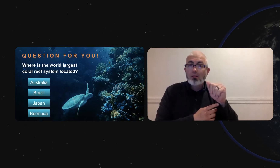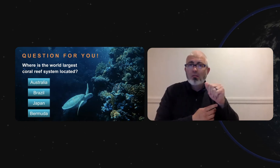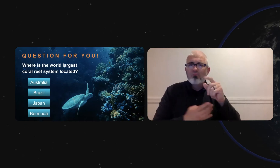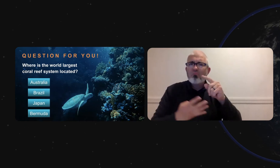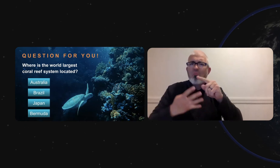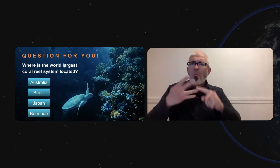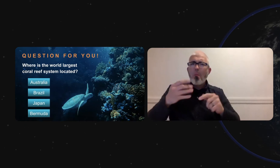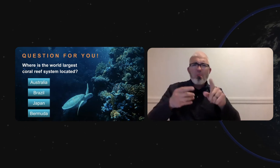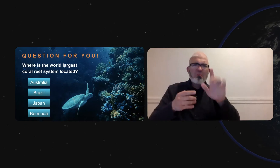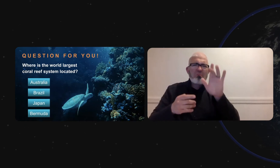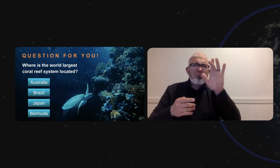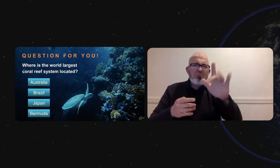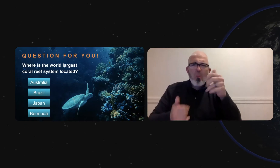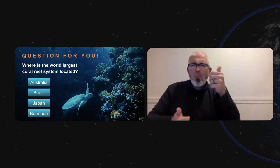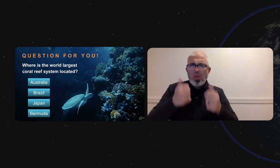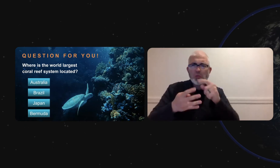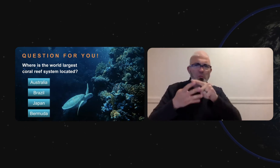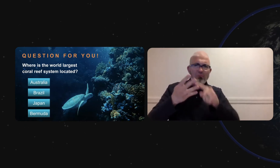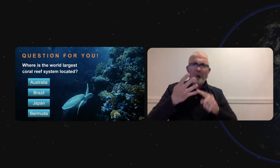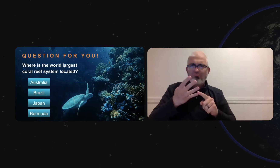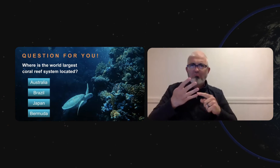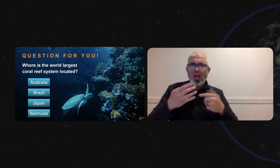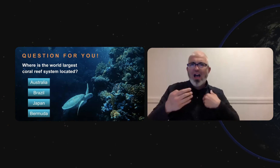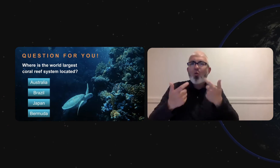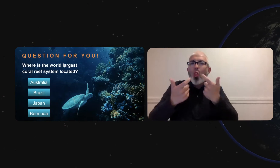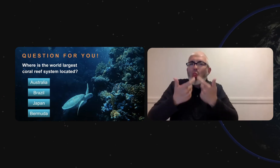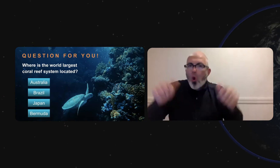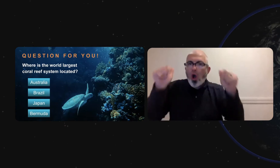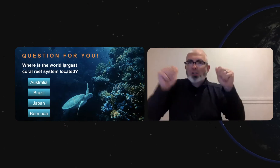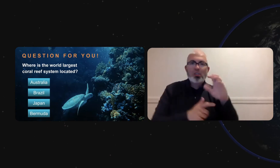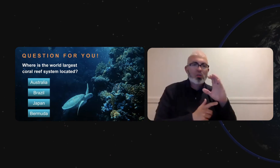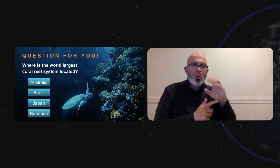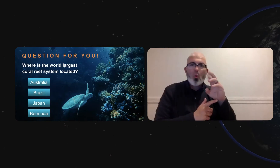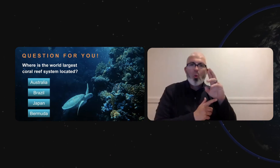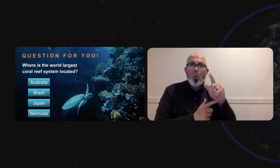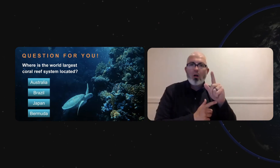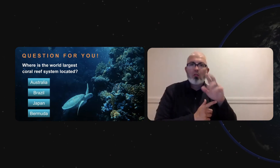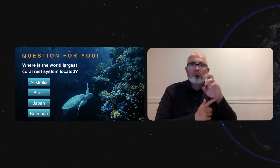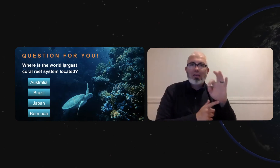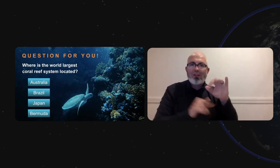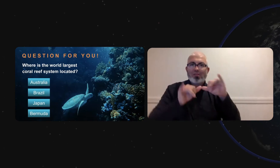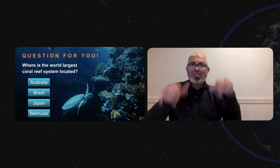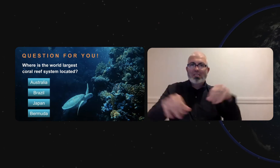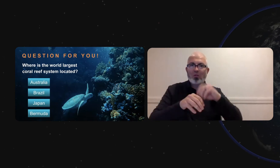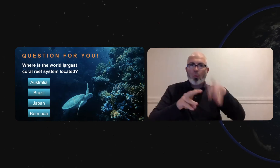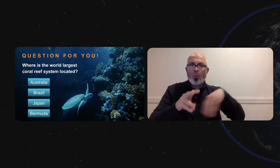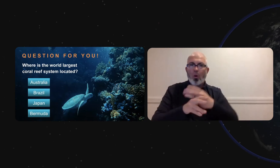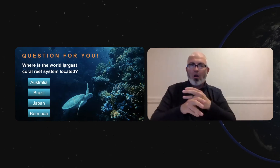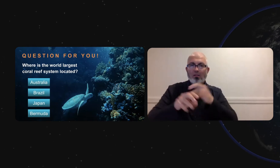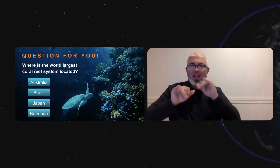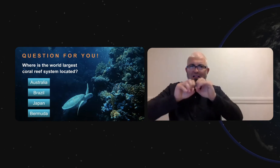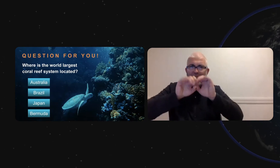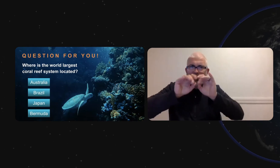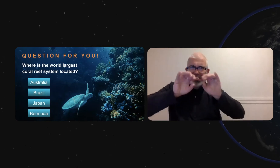The longest river on the planet is the Nile River.